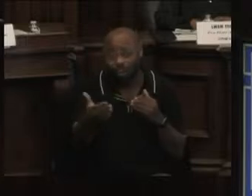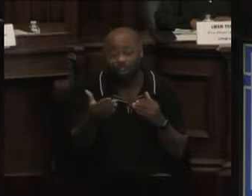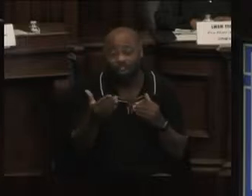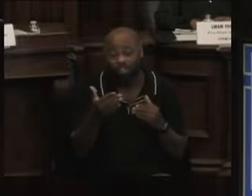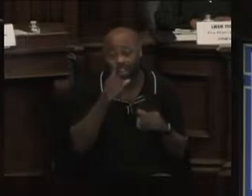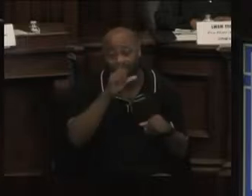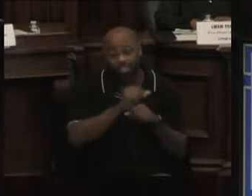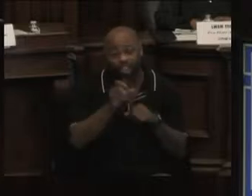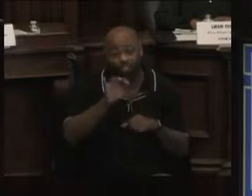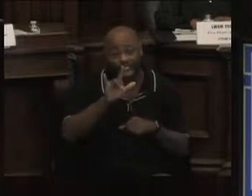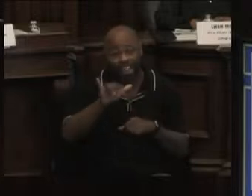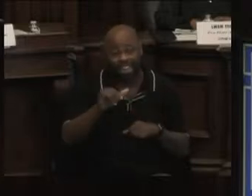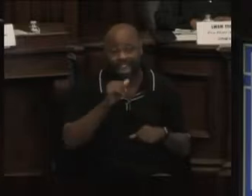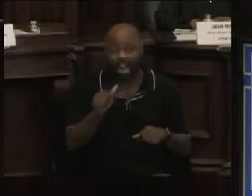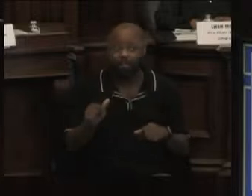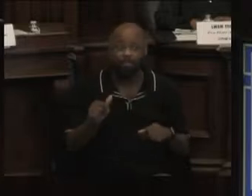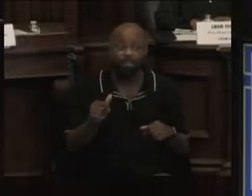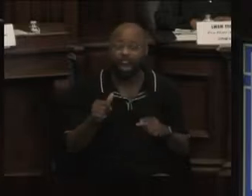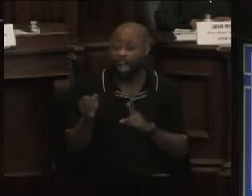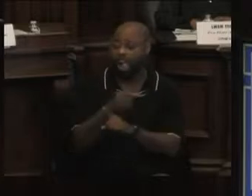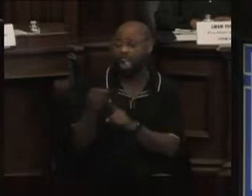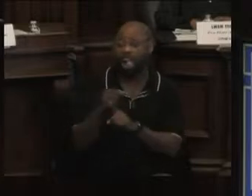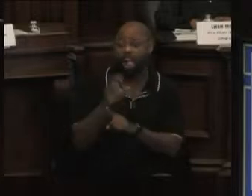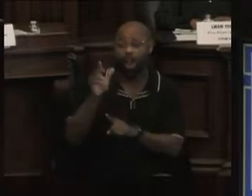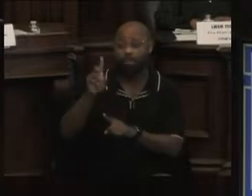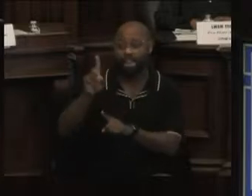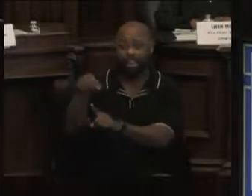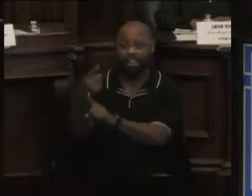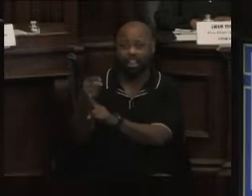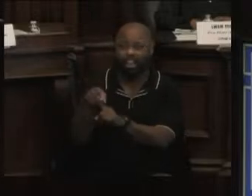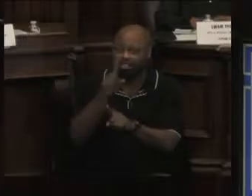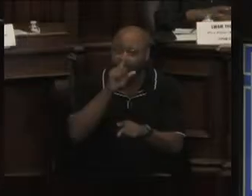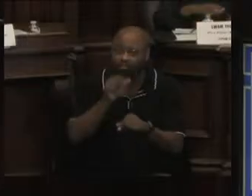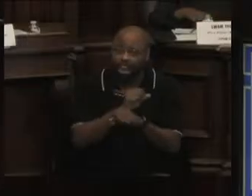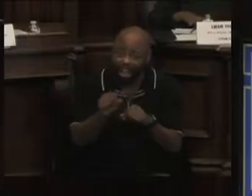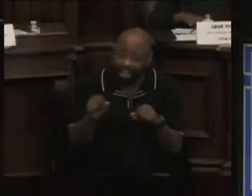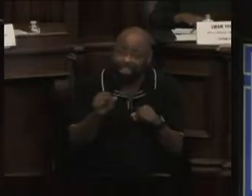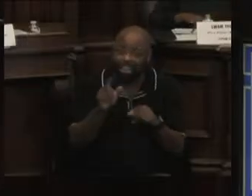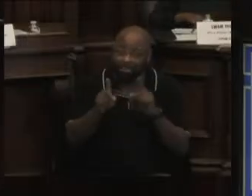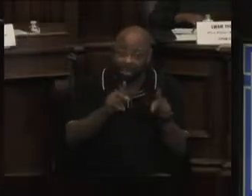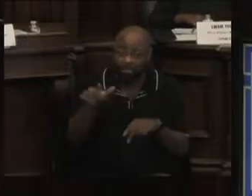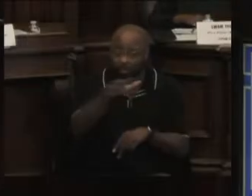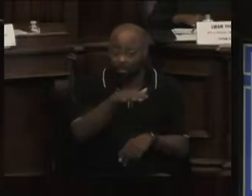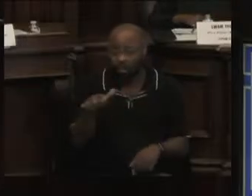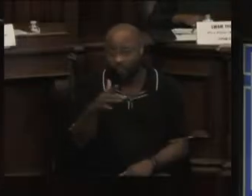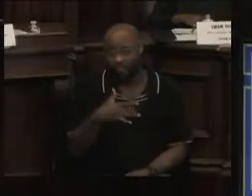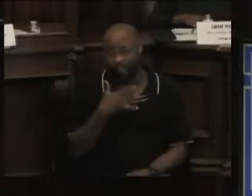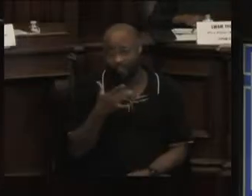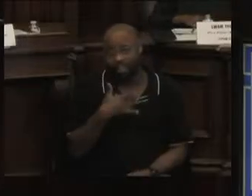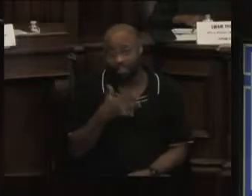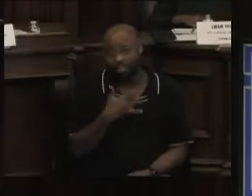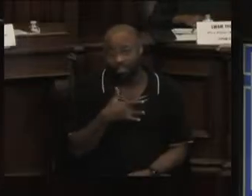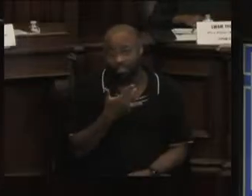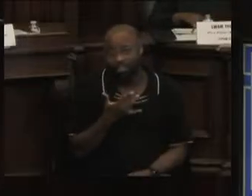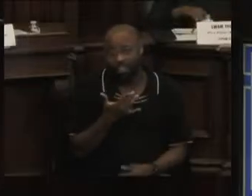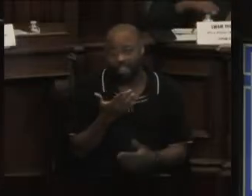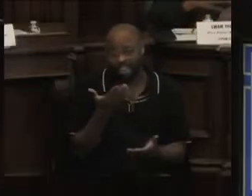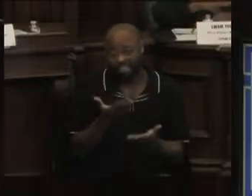They're afraid that they might not be safe anymore. And that's a reality. This is not me